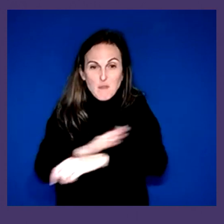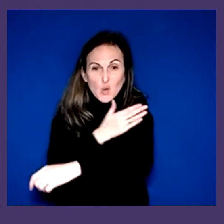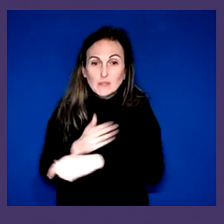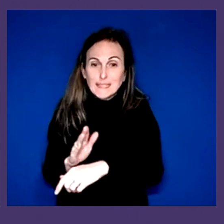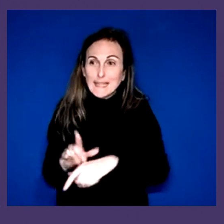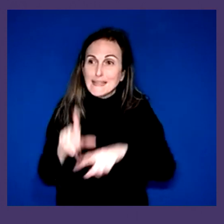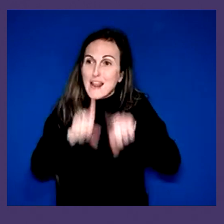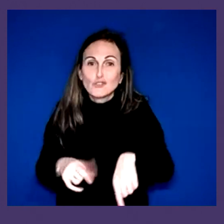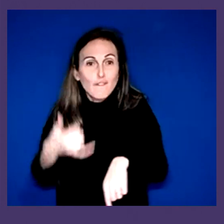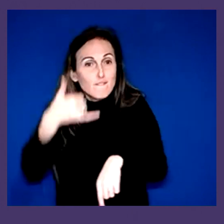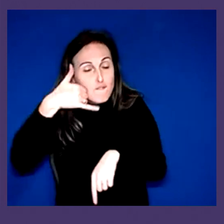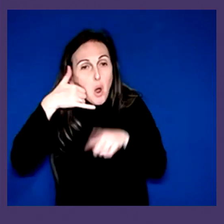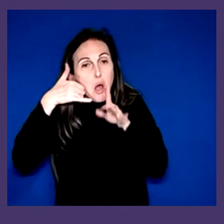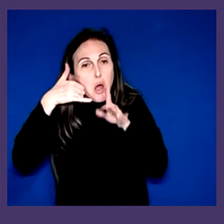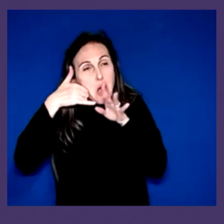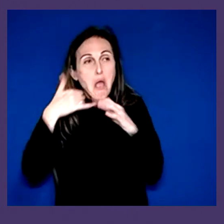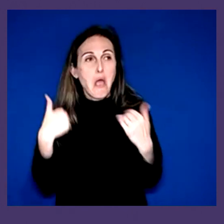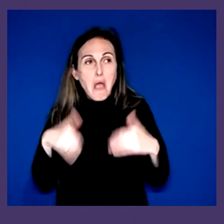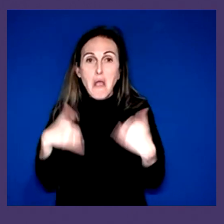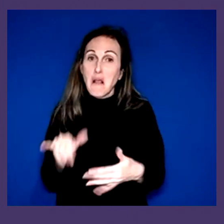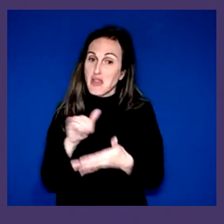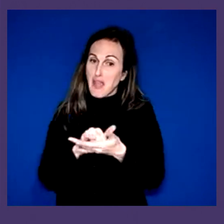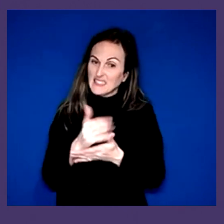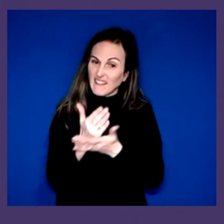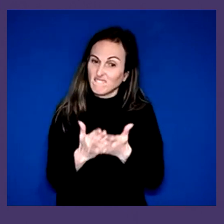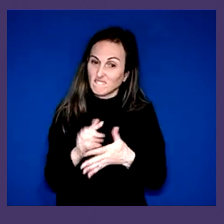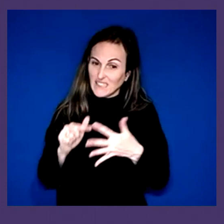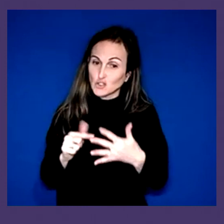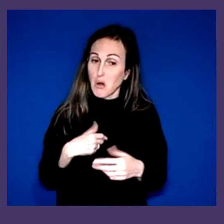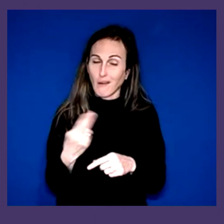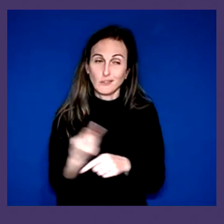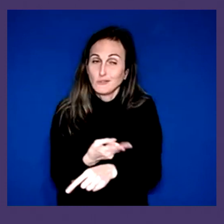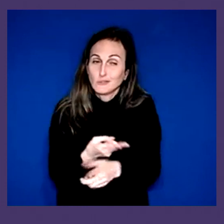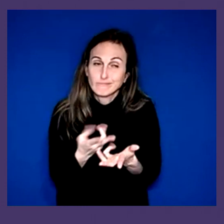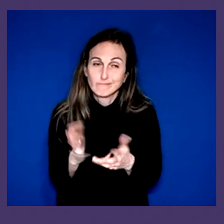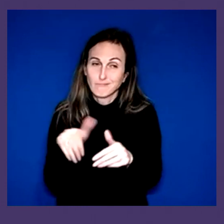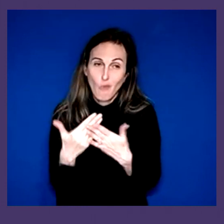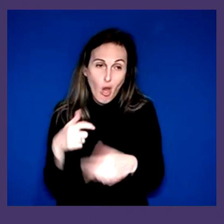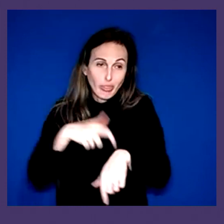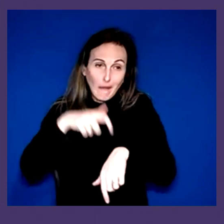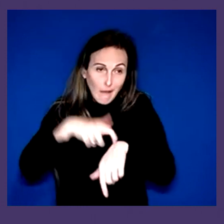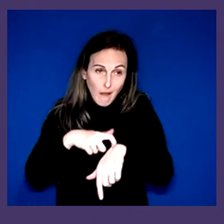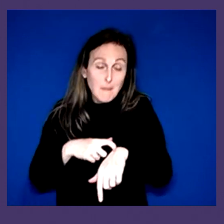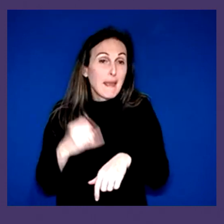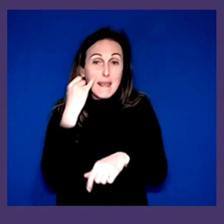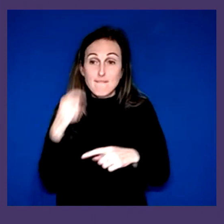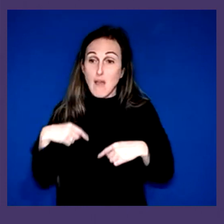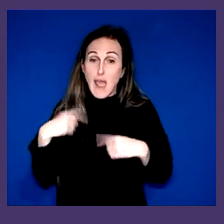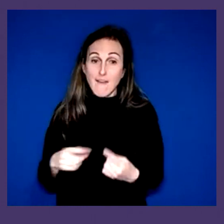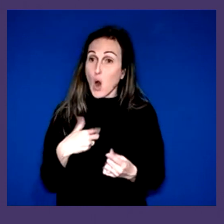That's a feature I use pretty much all the time. If I'm ever taking a phone call out in public, I connect it straight to